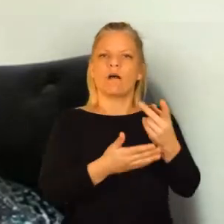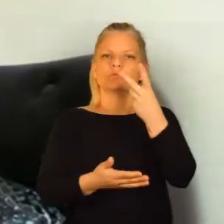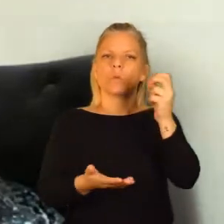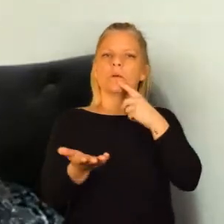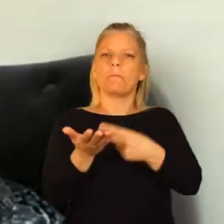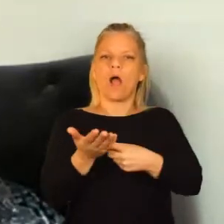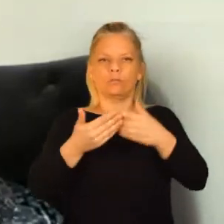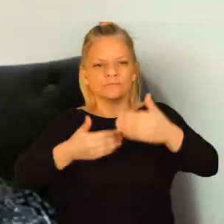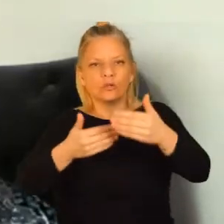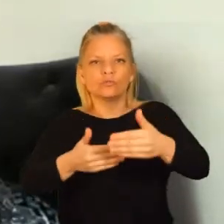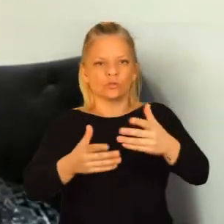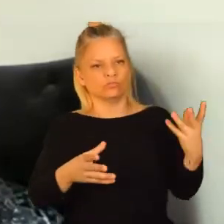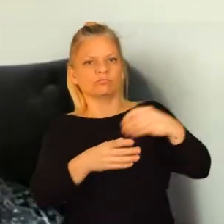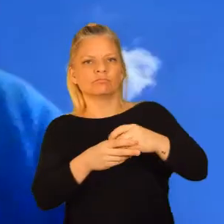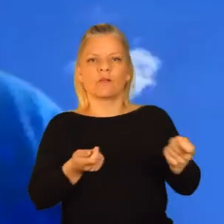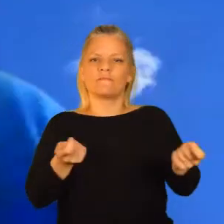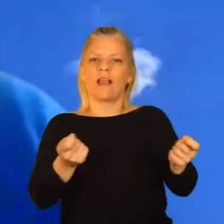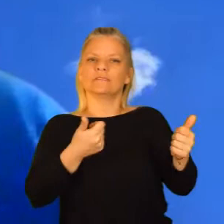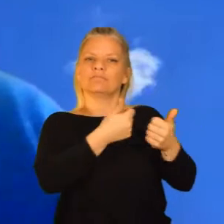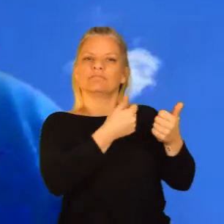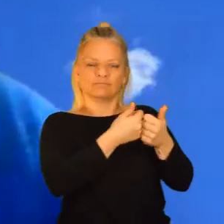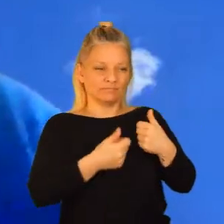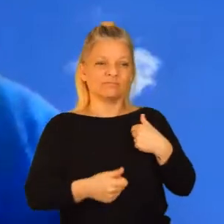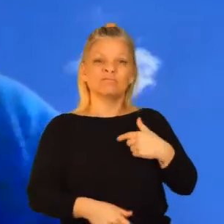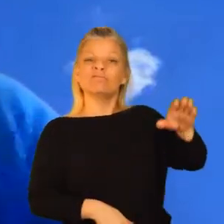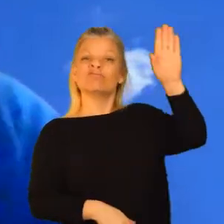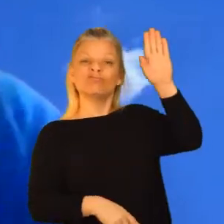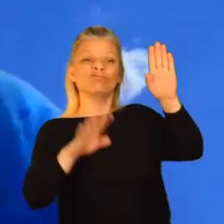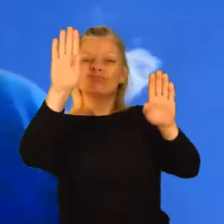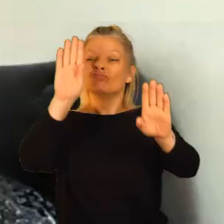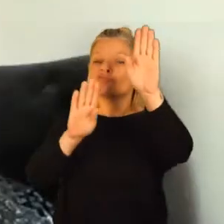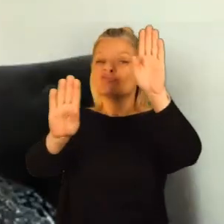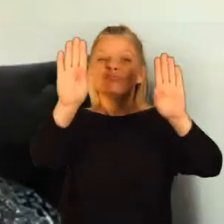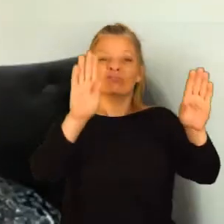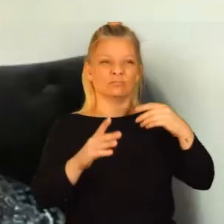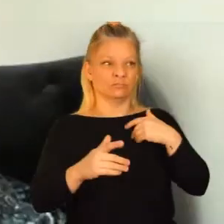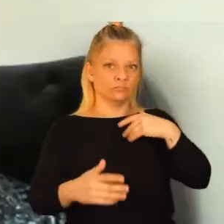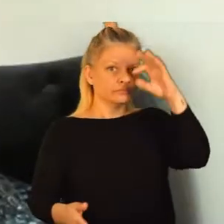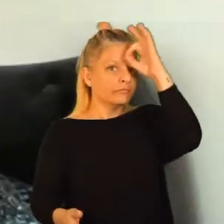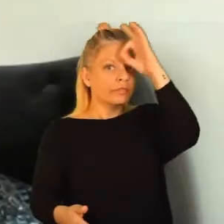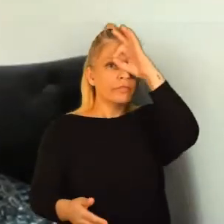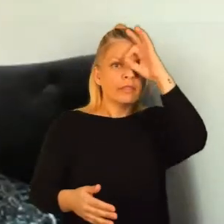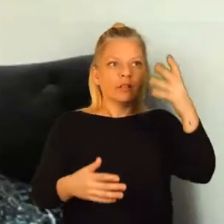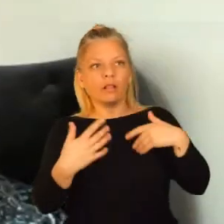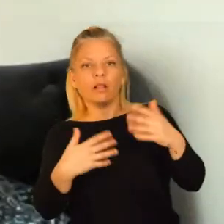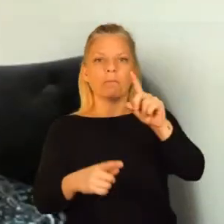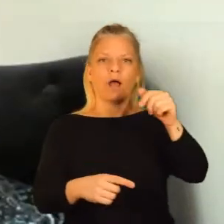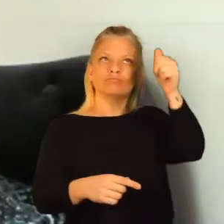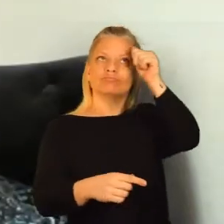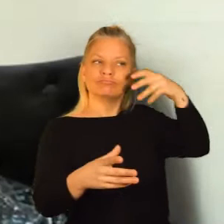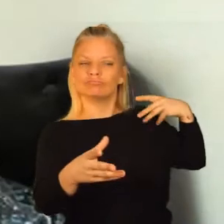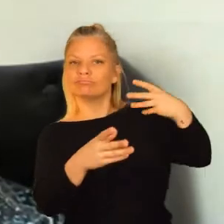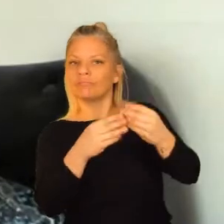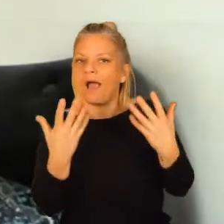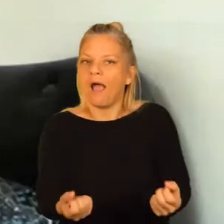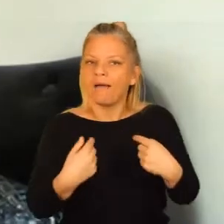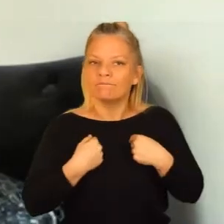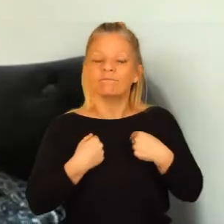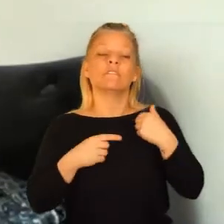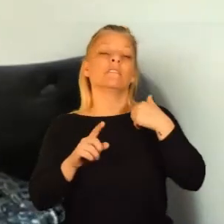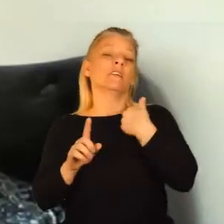so we all put our hands up and no idea what I was doing but um yeah I kind of kind of had some